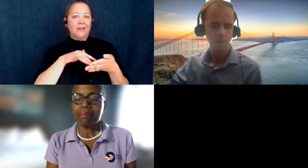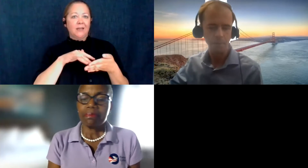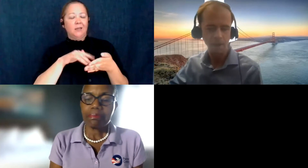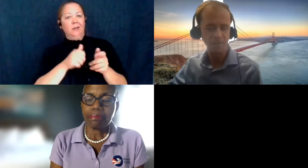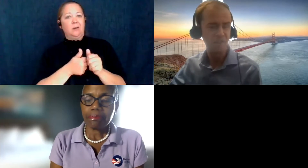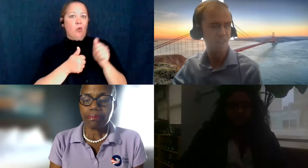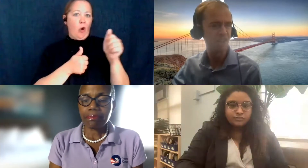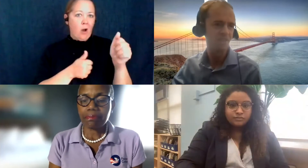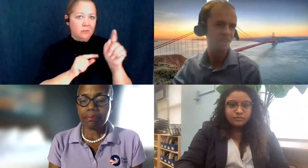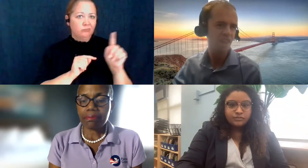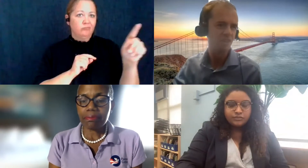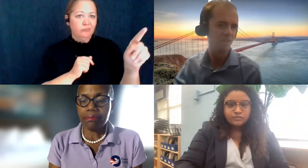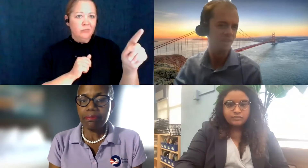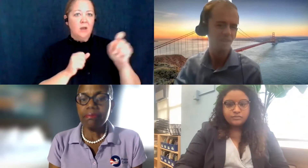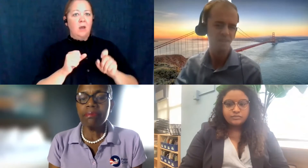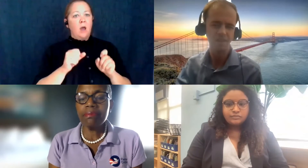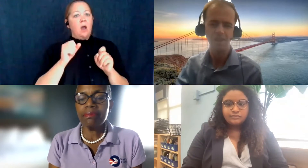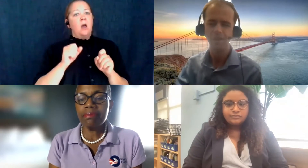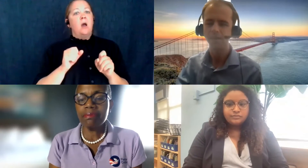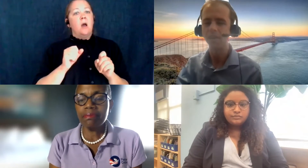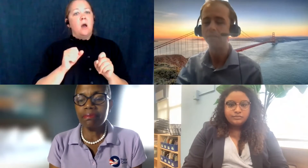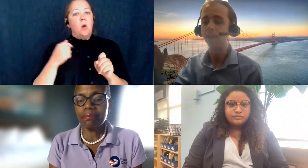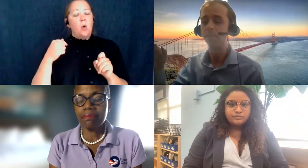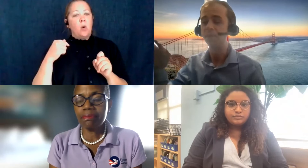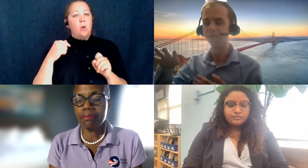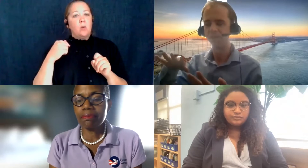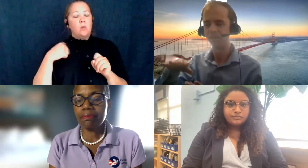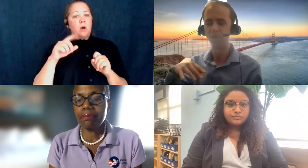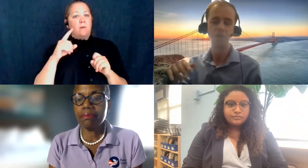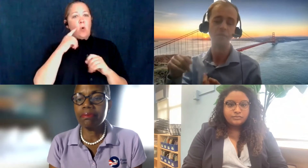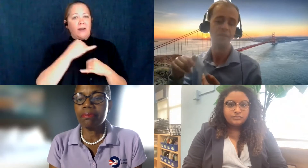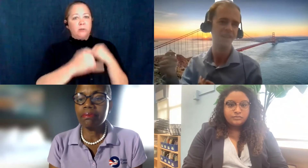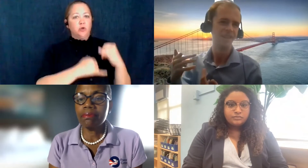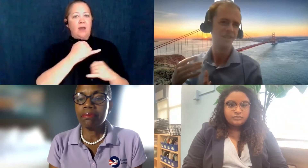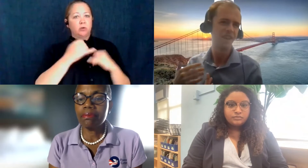around international education kind of emphasizes this notion of study.